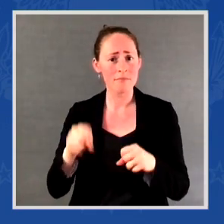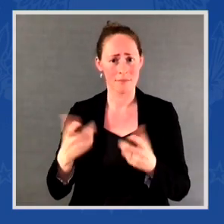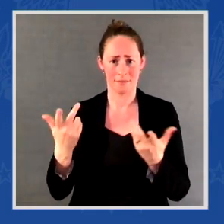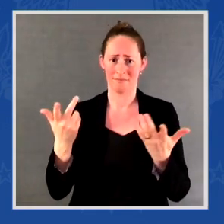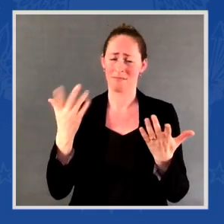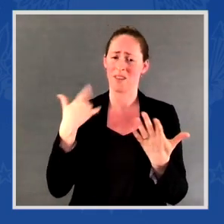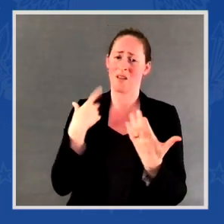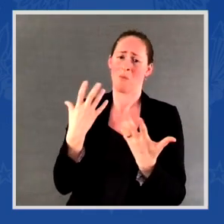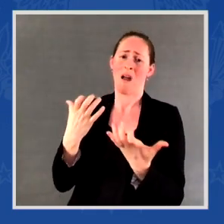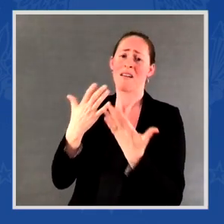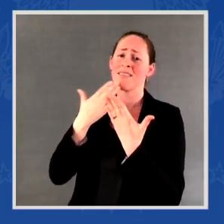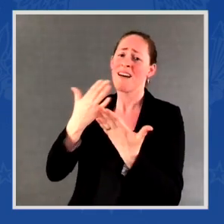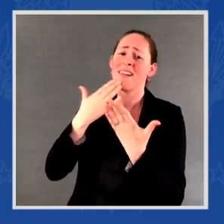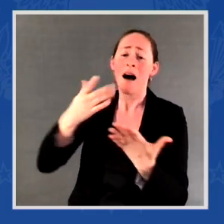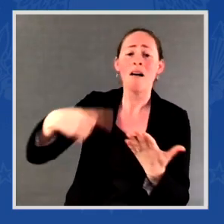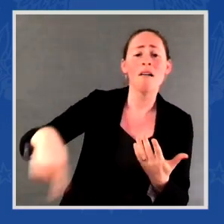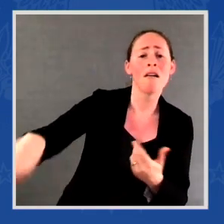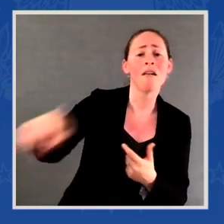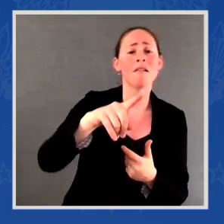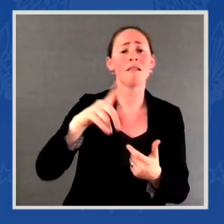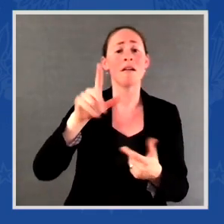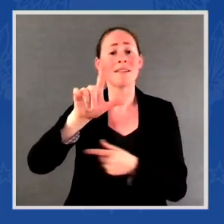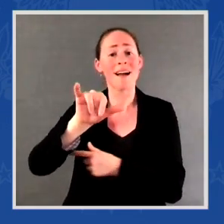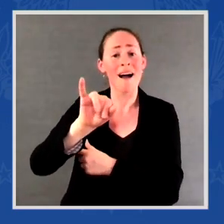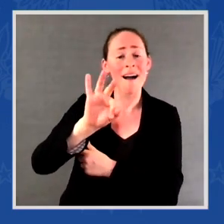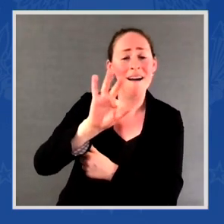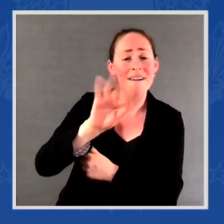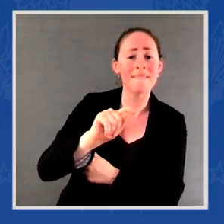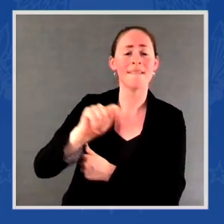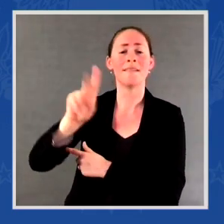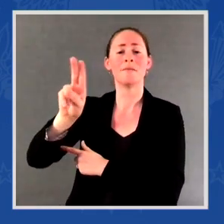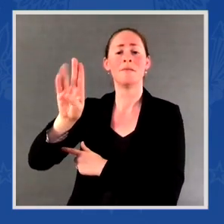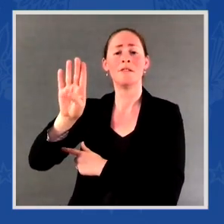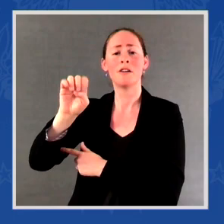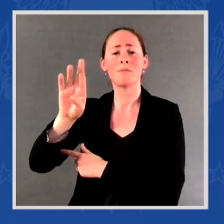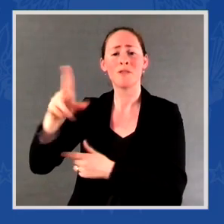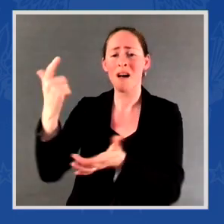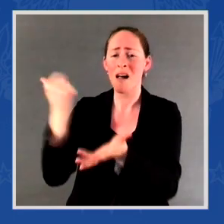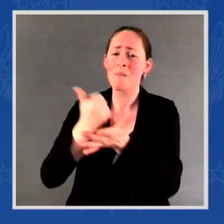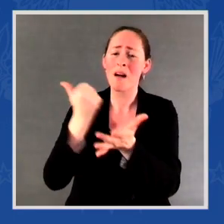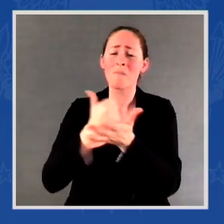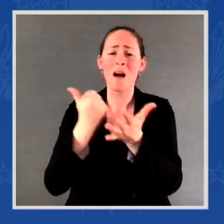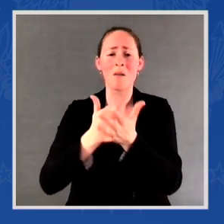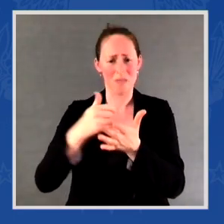both Lyft or Uber said between the time -- this last month to July 4th,